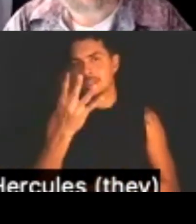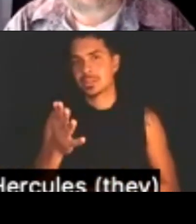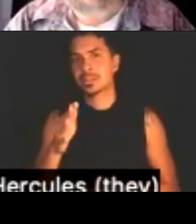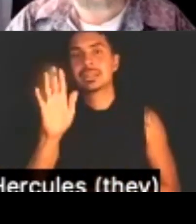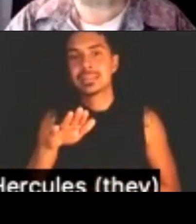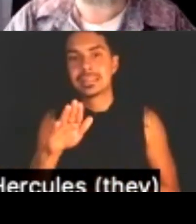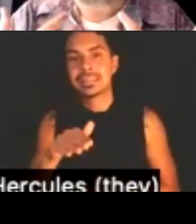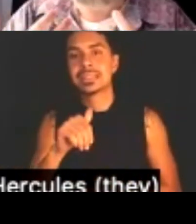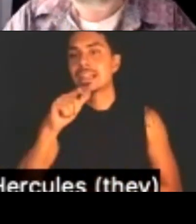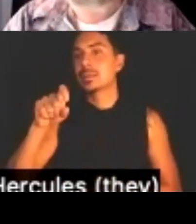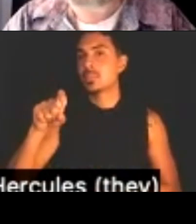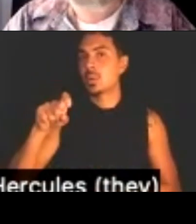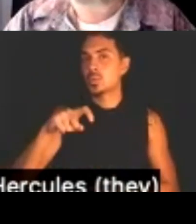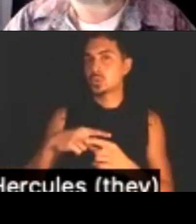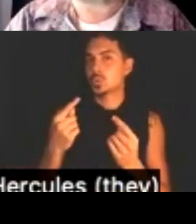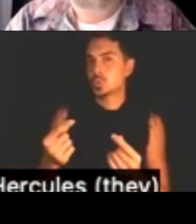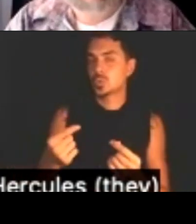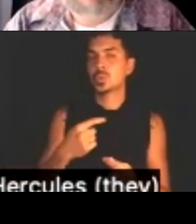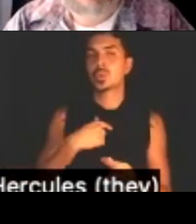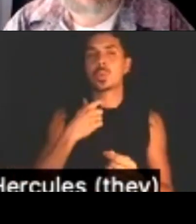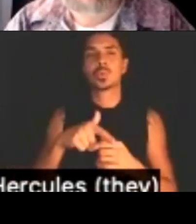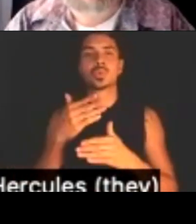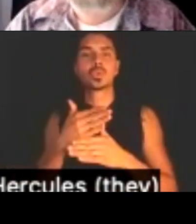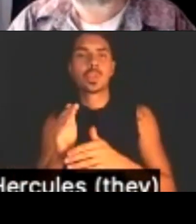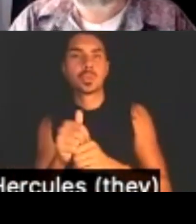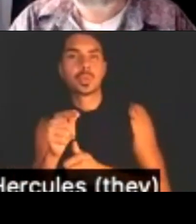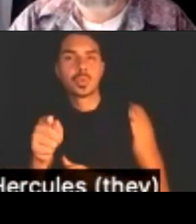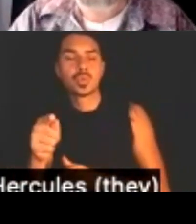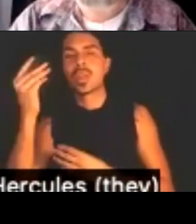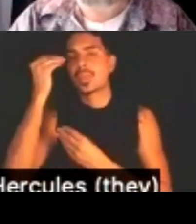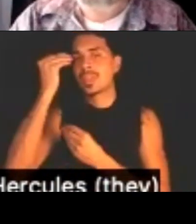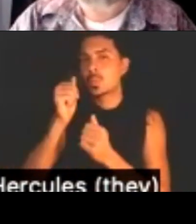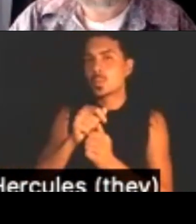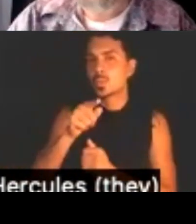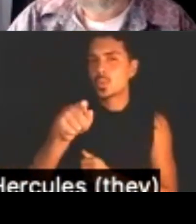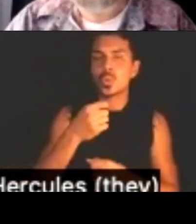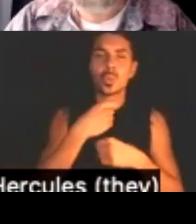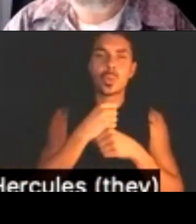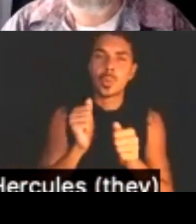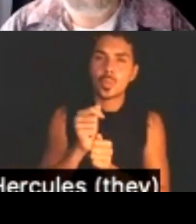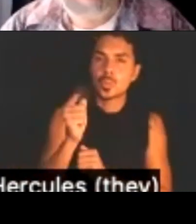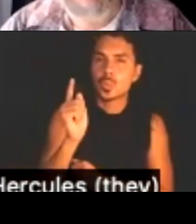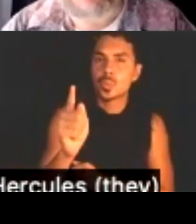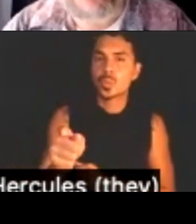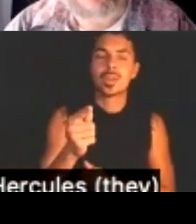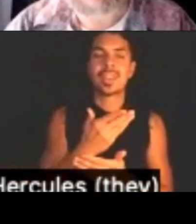We want to tell you and share with you and think with you and create with you the things that empower you